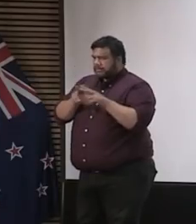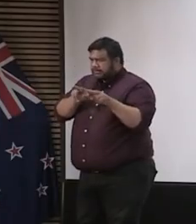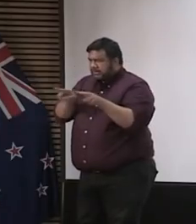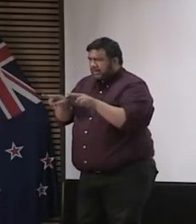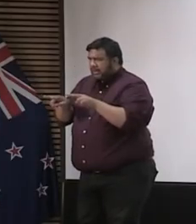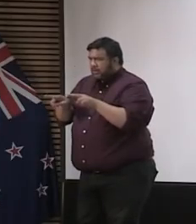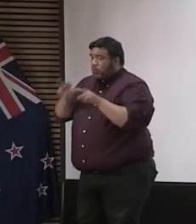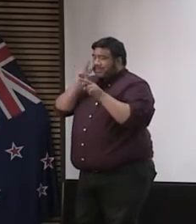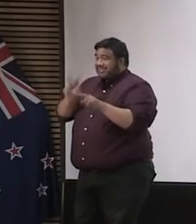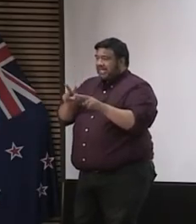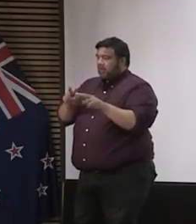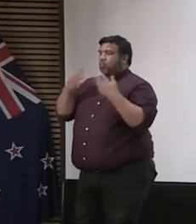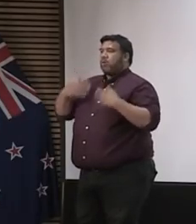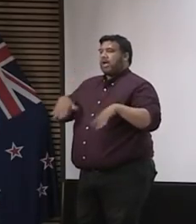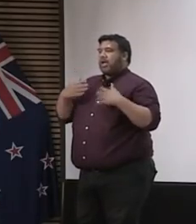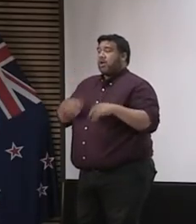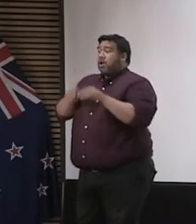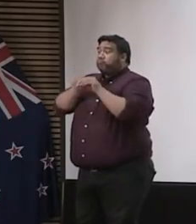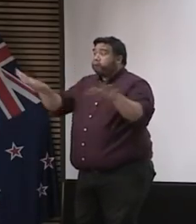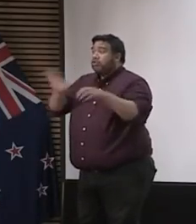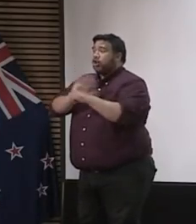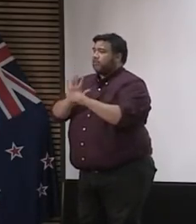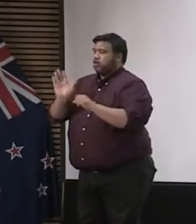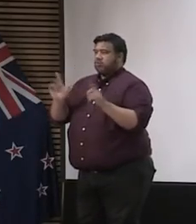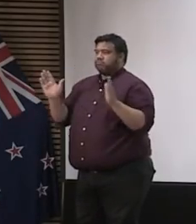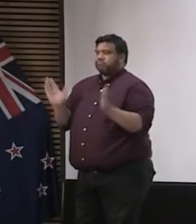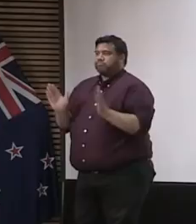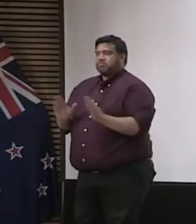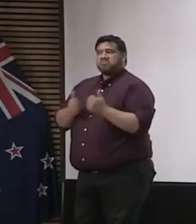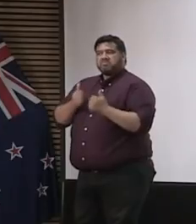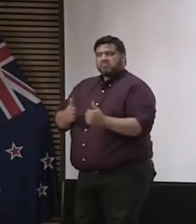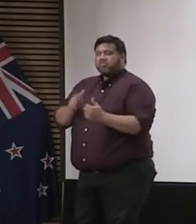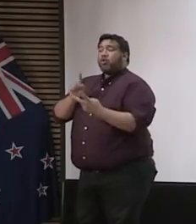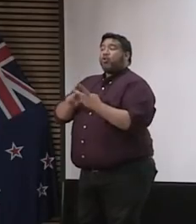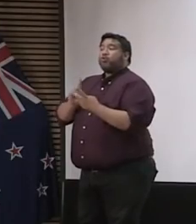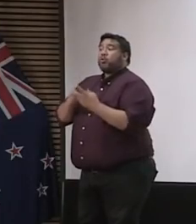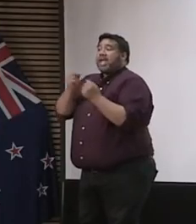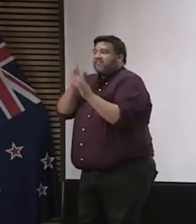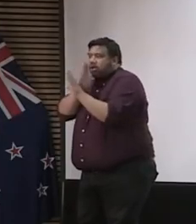cases butwe are increasingly confidentthat there is not undetectedCOVID-19 out in ourcommunities.